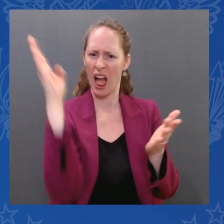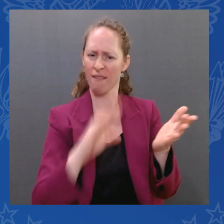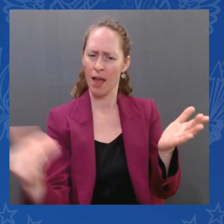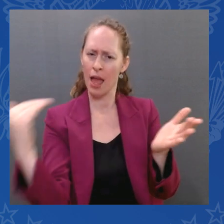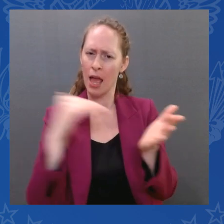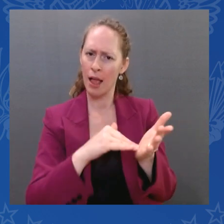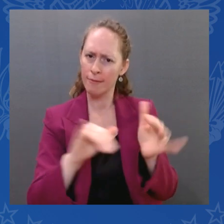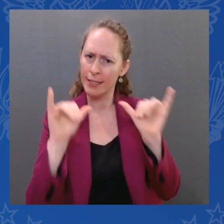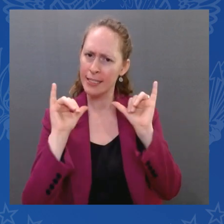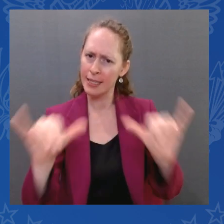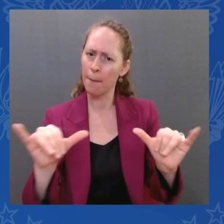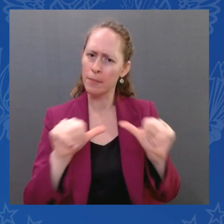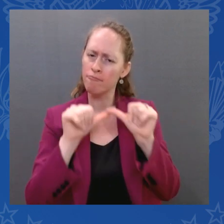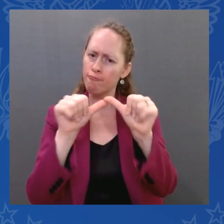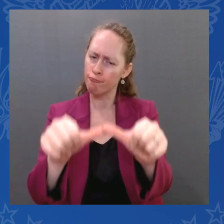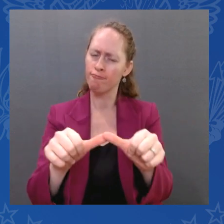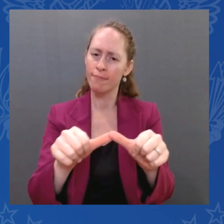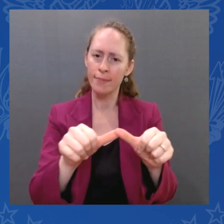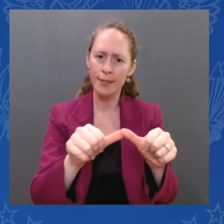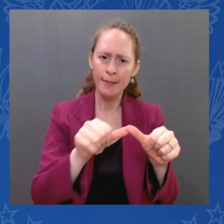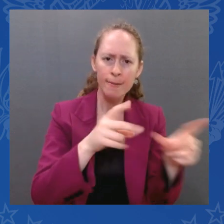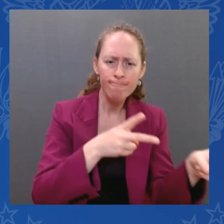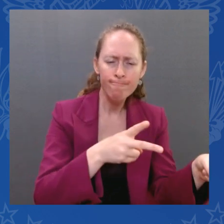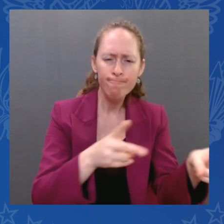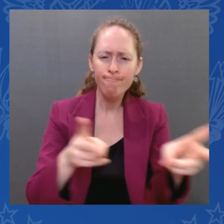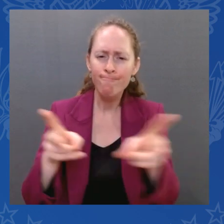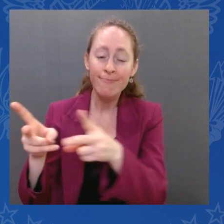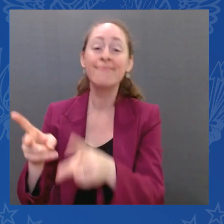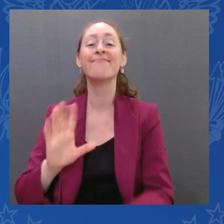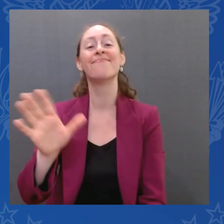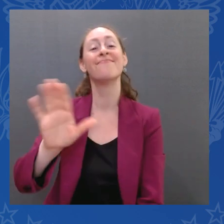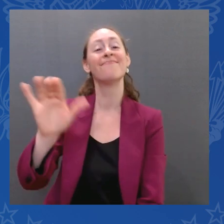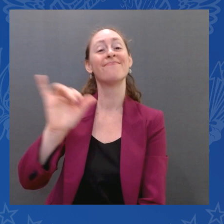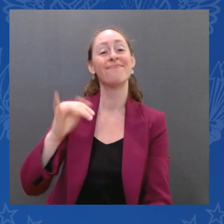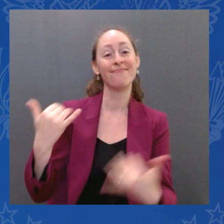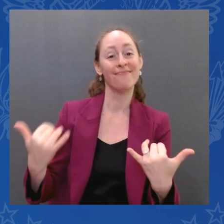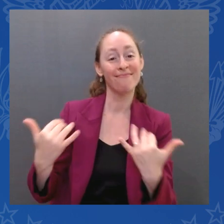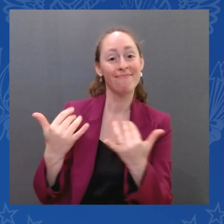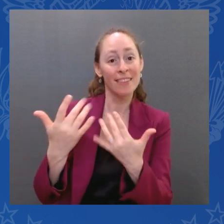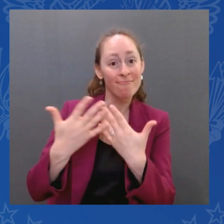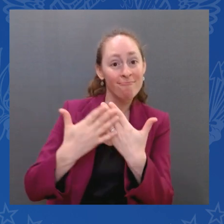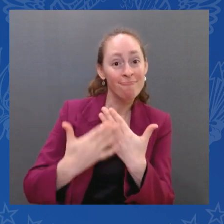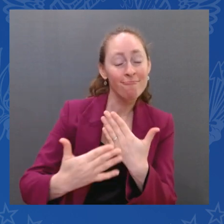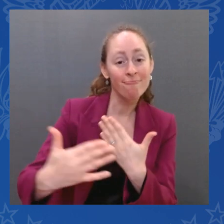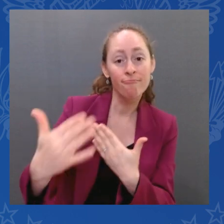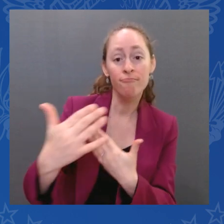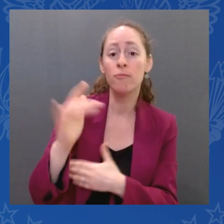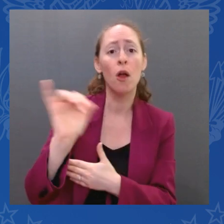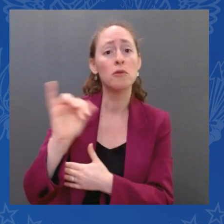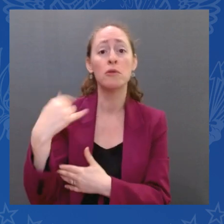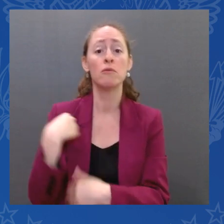covers every issue that matters to our mutual futures. We're united in our shared values